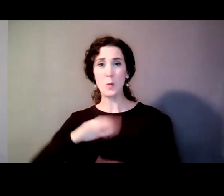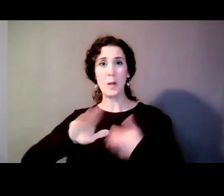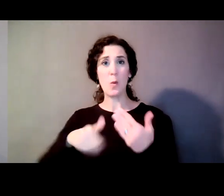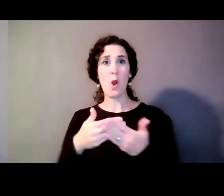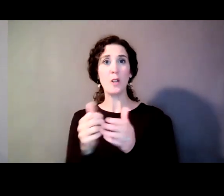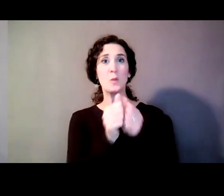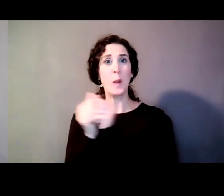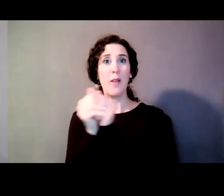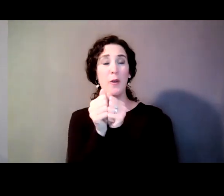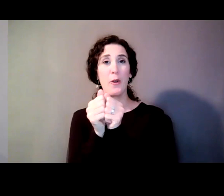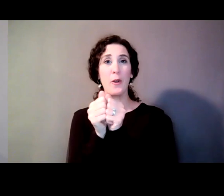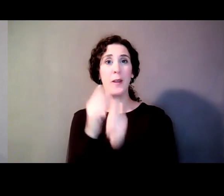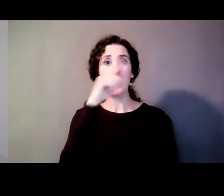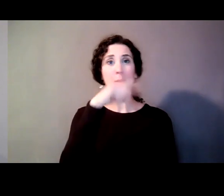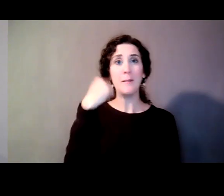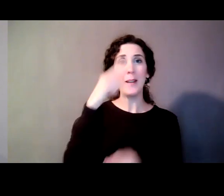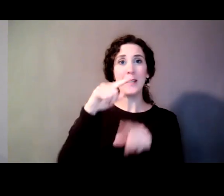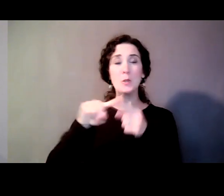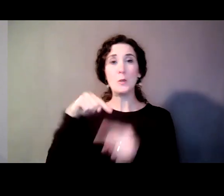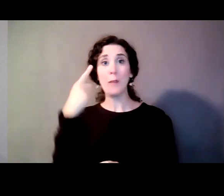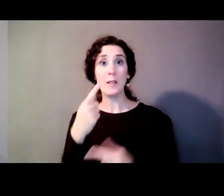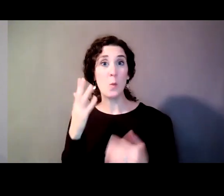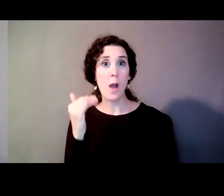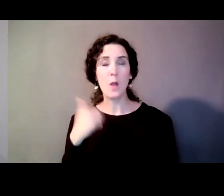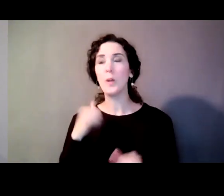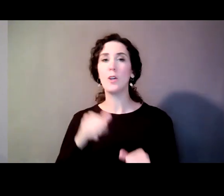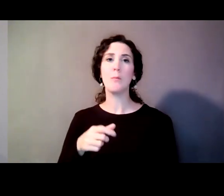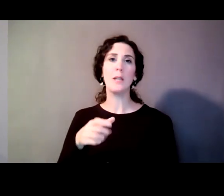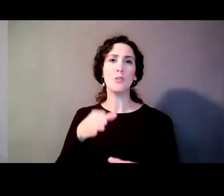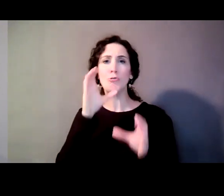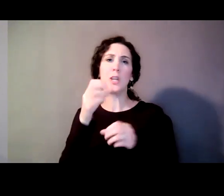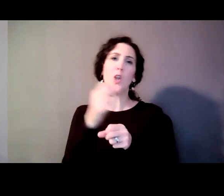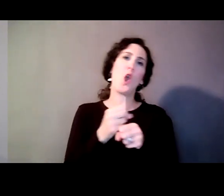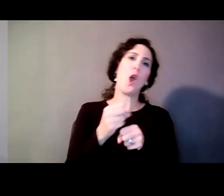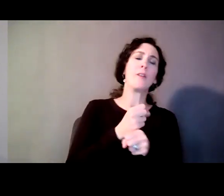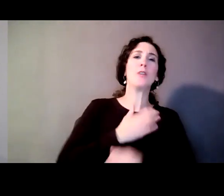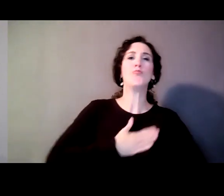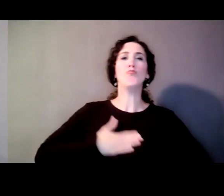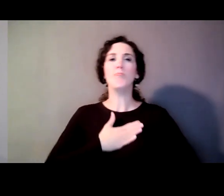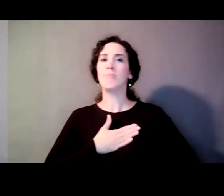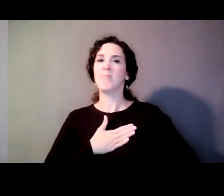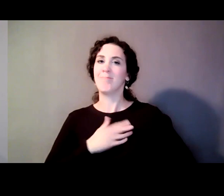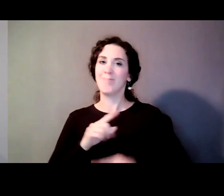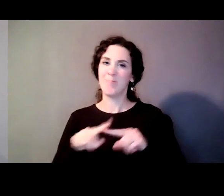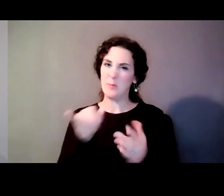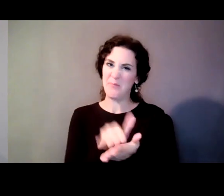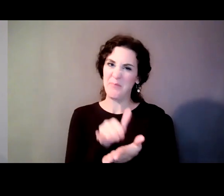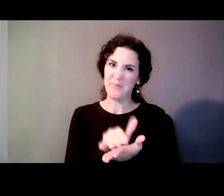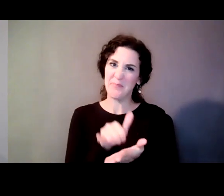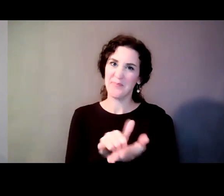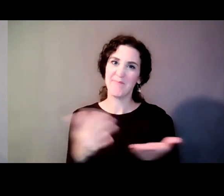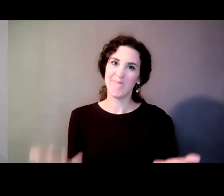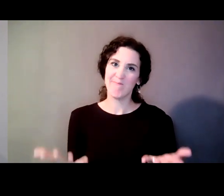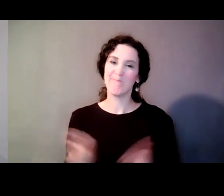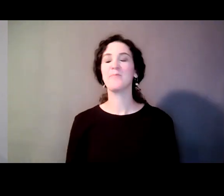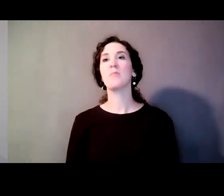as we could be having coffee, and although that is not going to be possible,